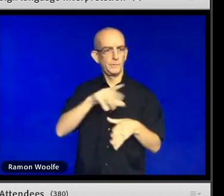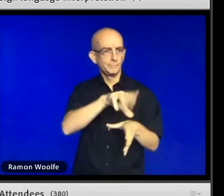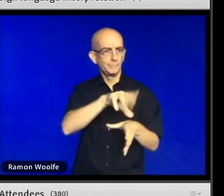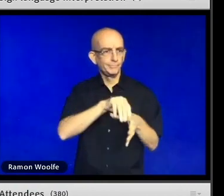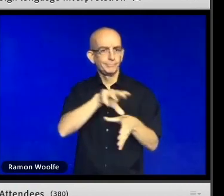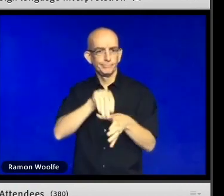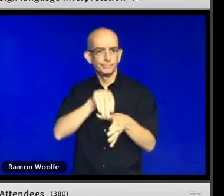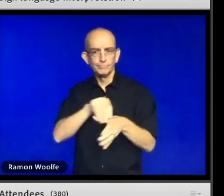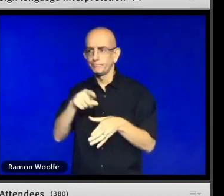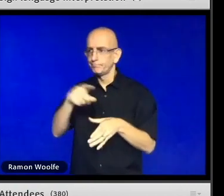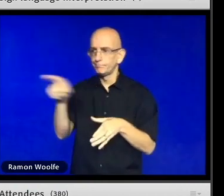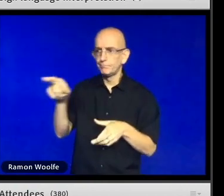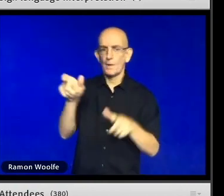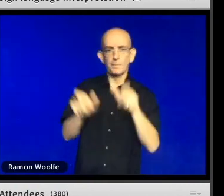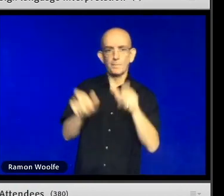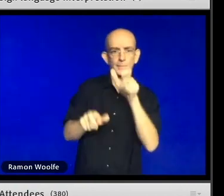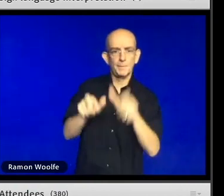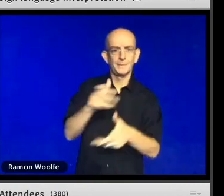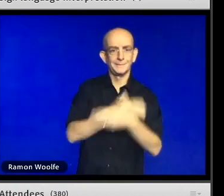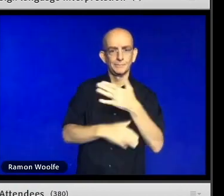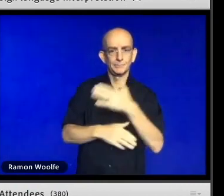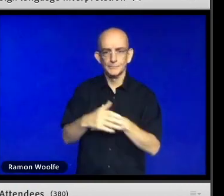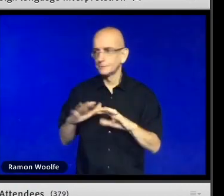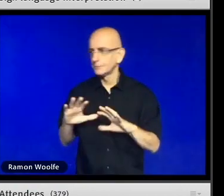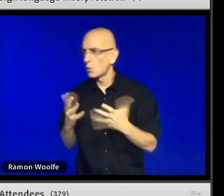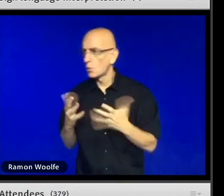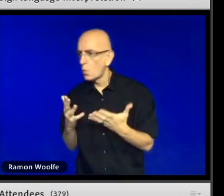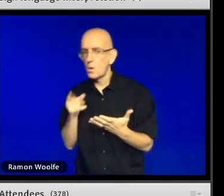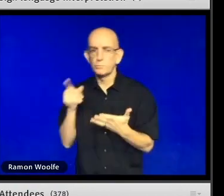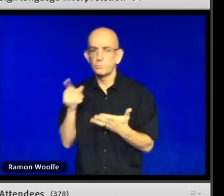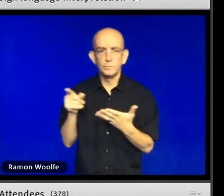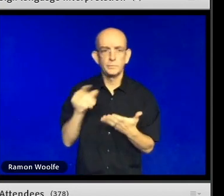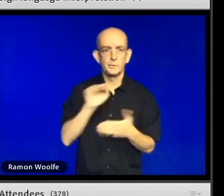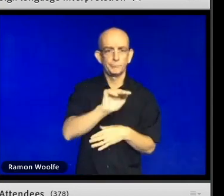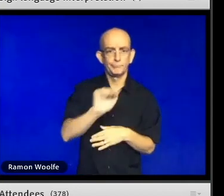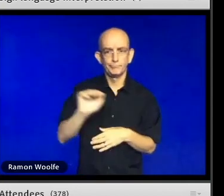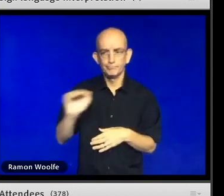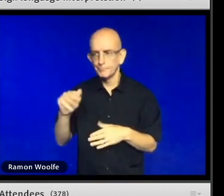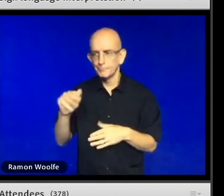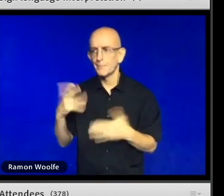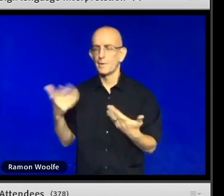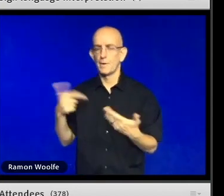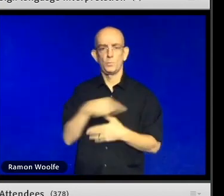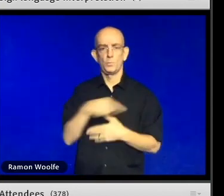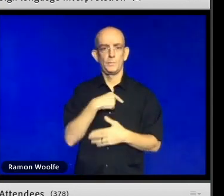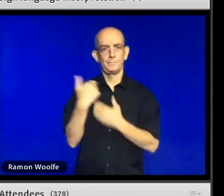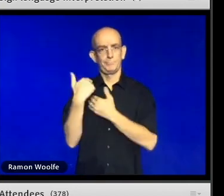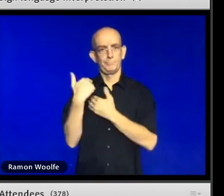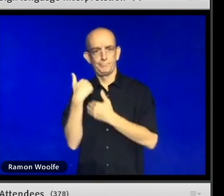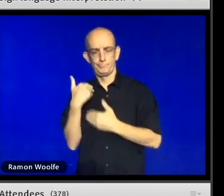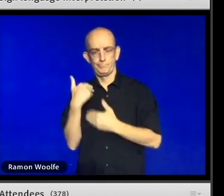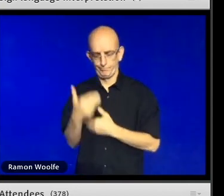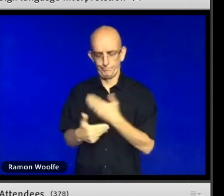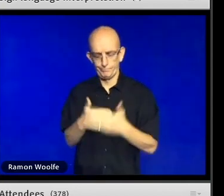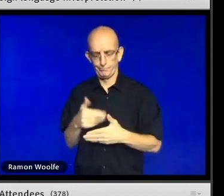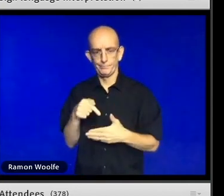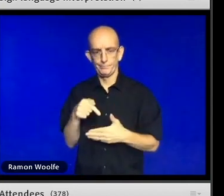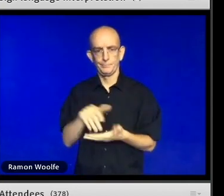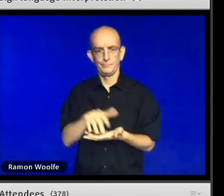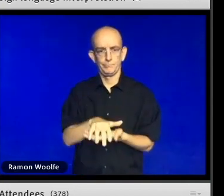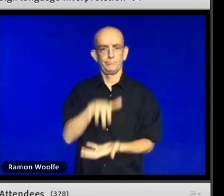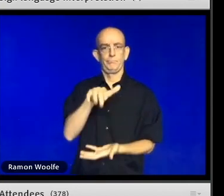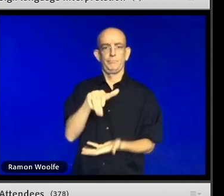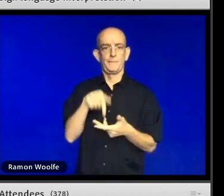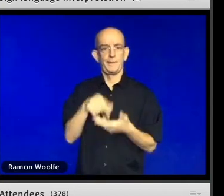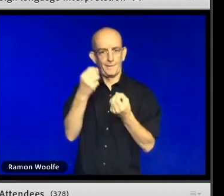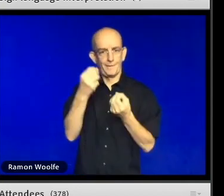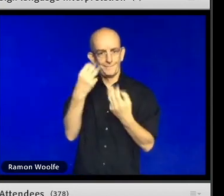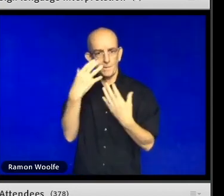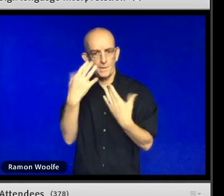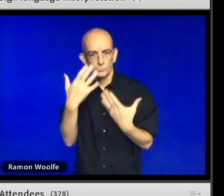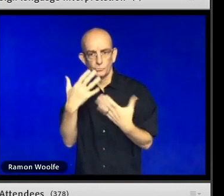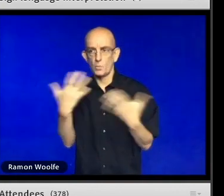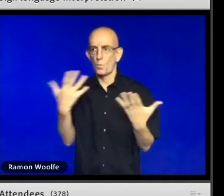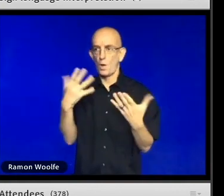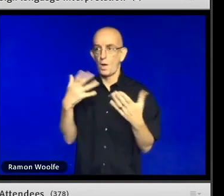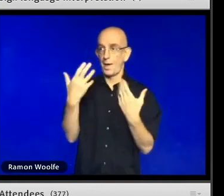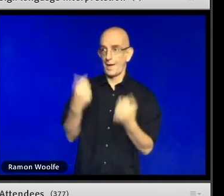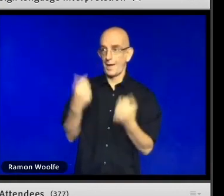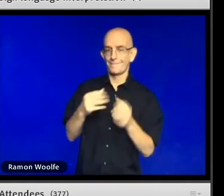So we decided to bring all these people together in smaller numbers and get them on what to